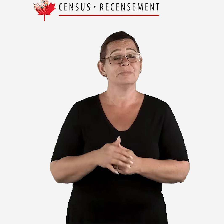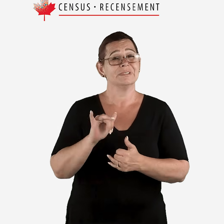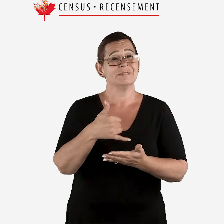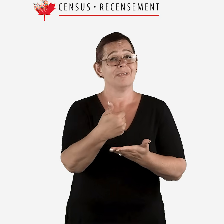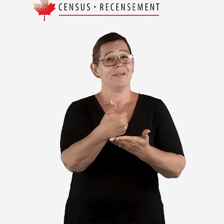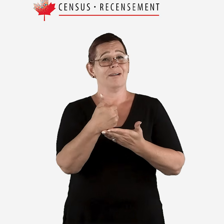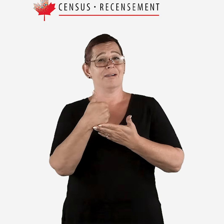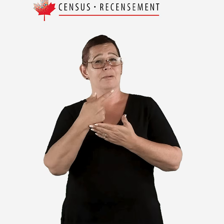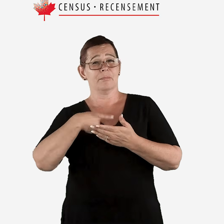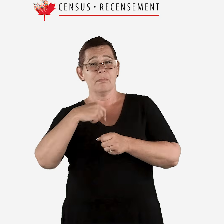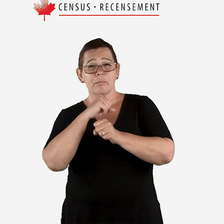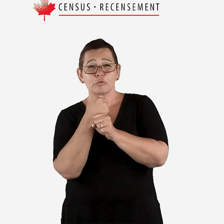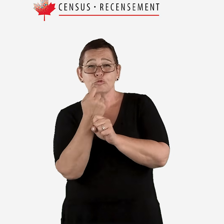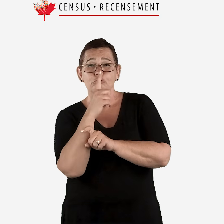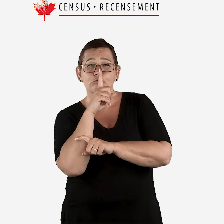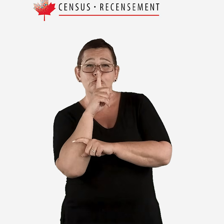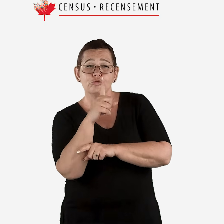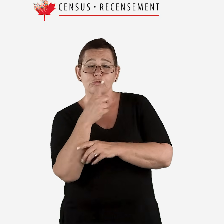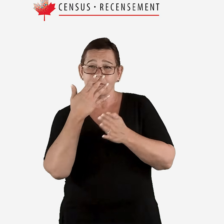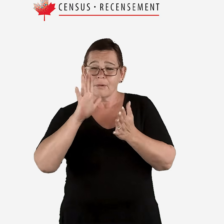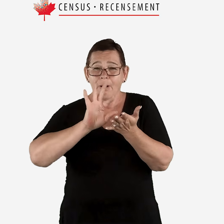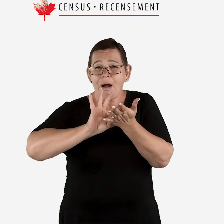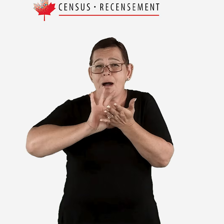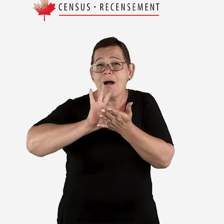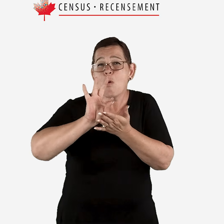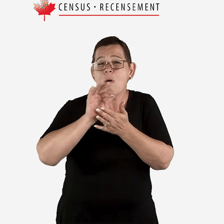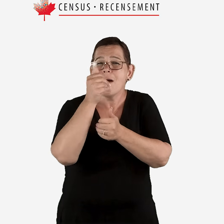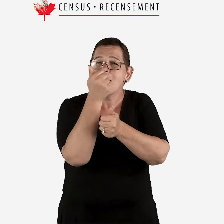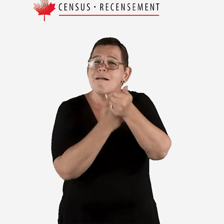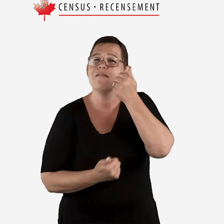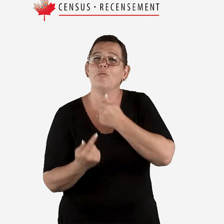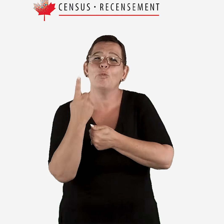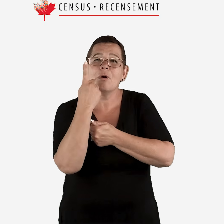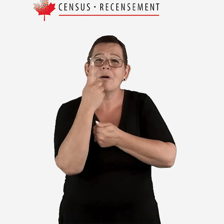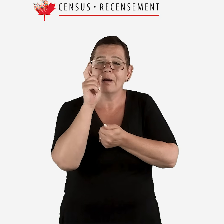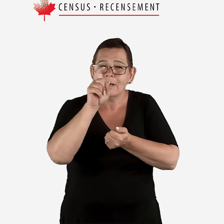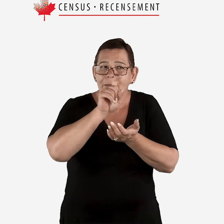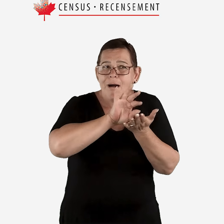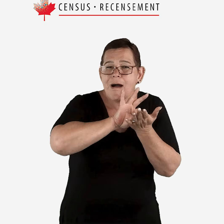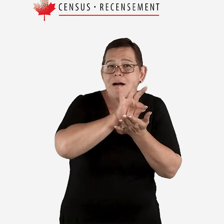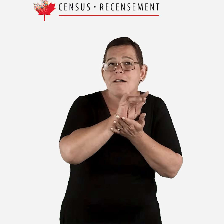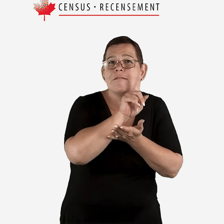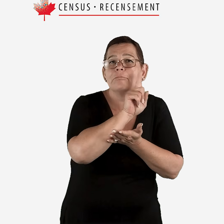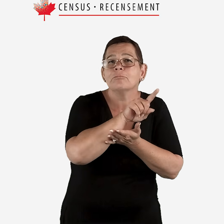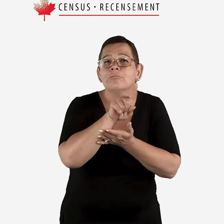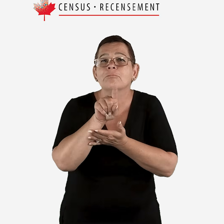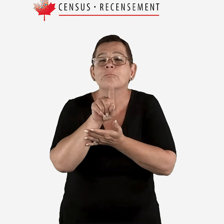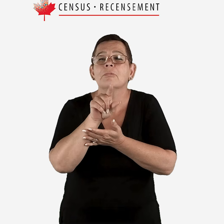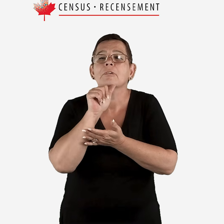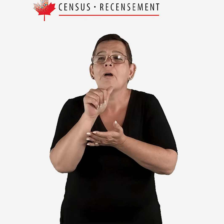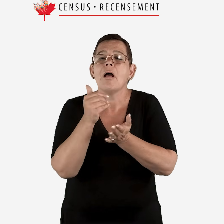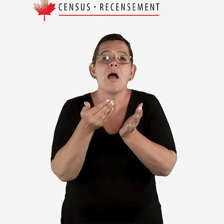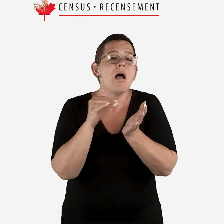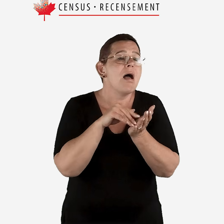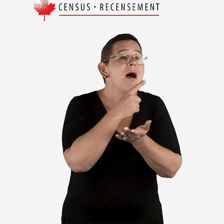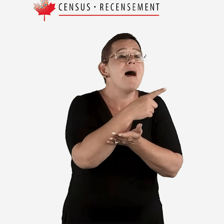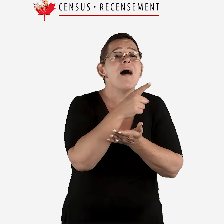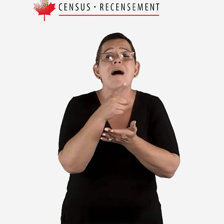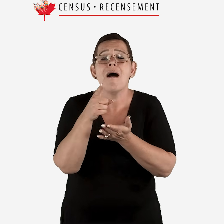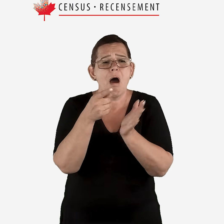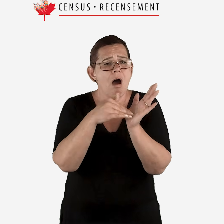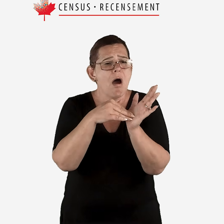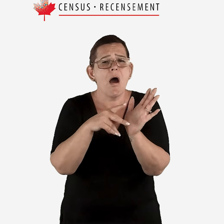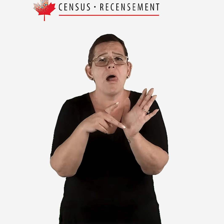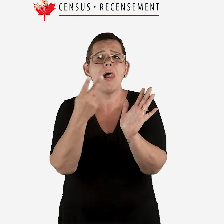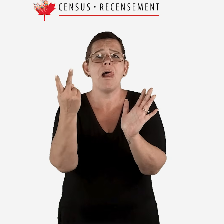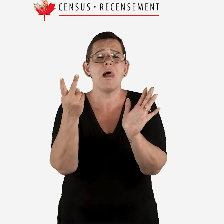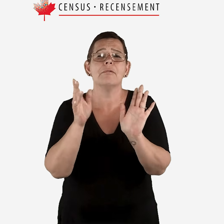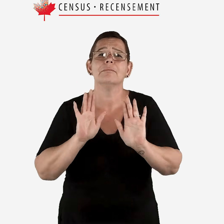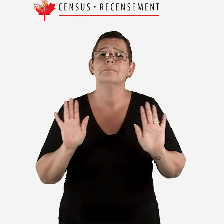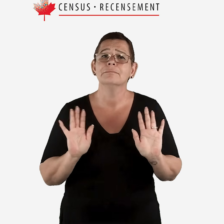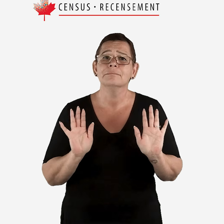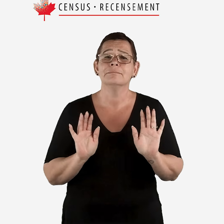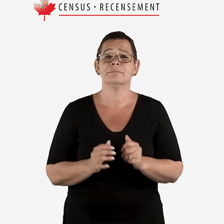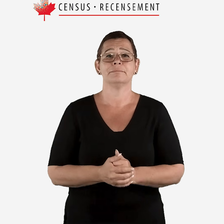They help us ensure that we have counted everyone we need to count and that no one is counted twice.